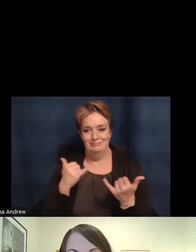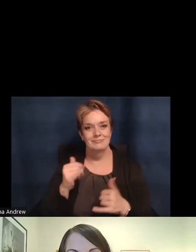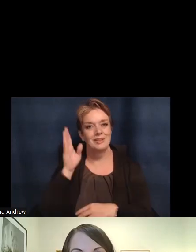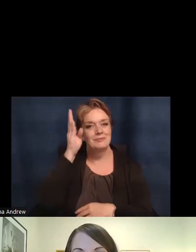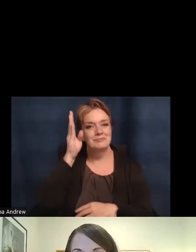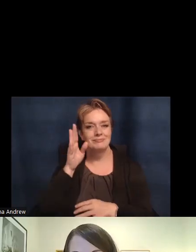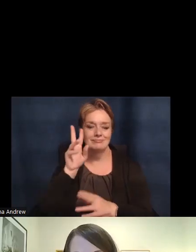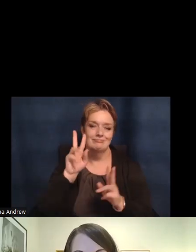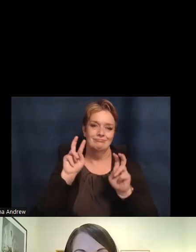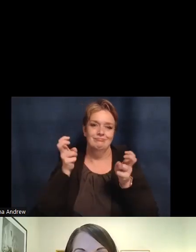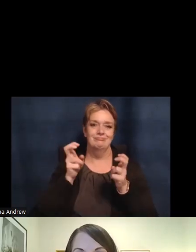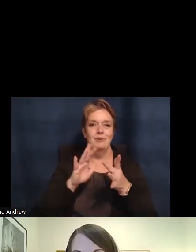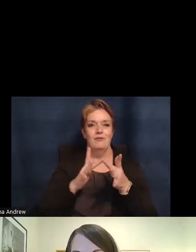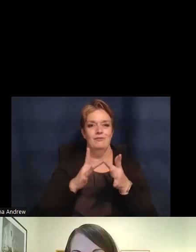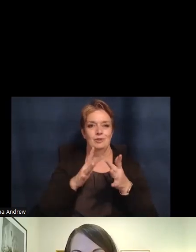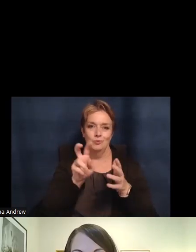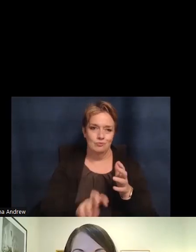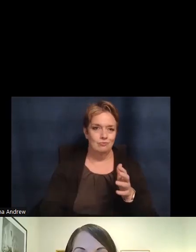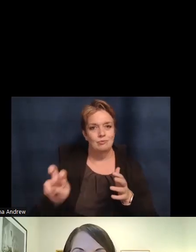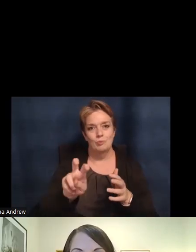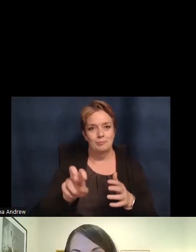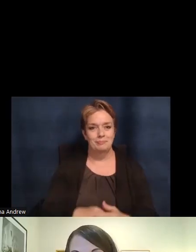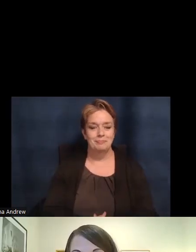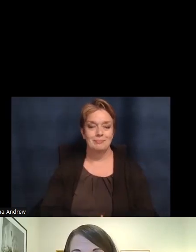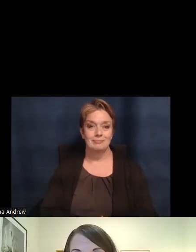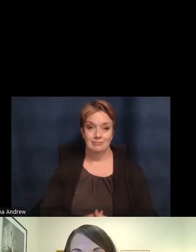If you are interested in visiting, I do want to say one more time